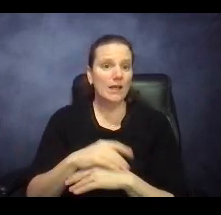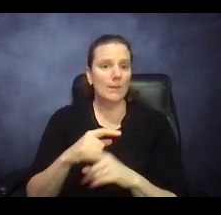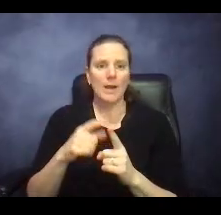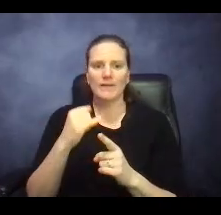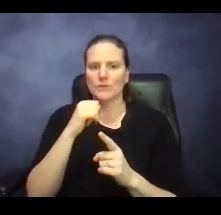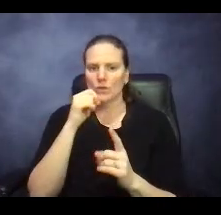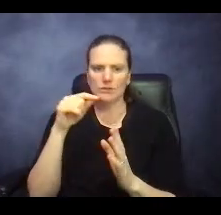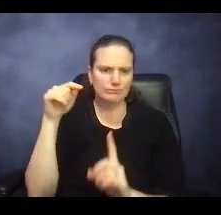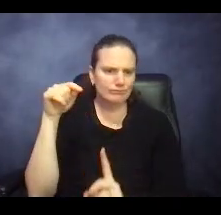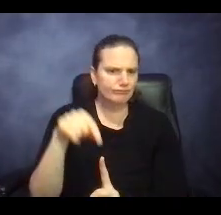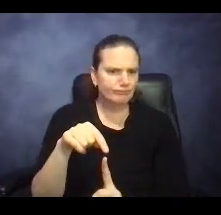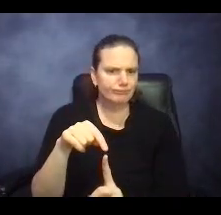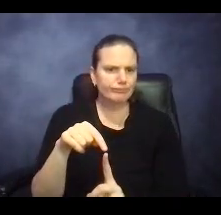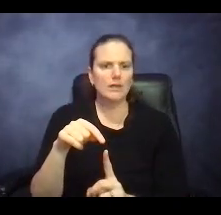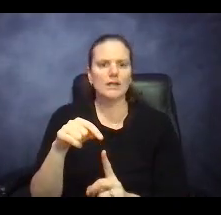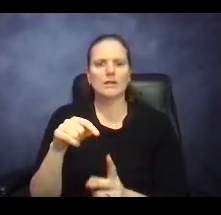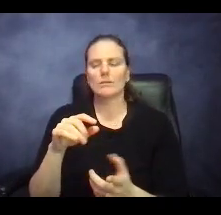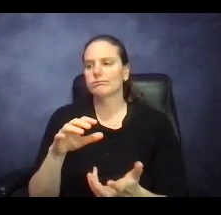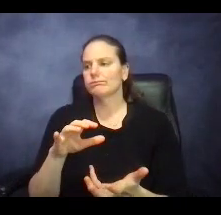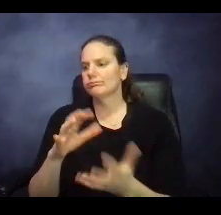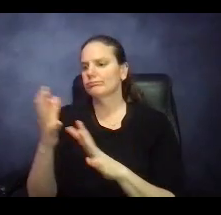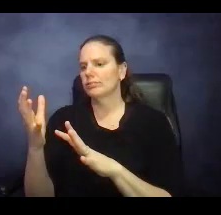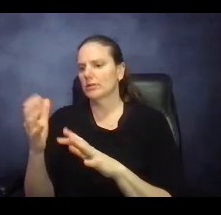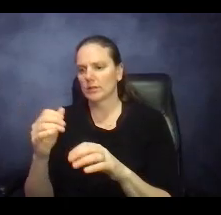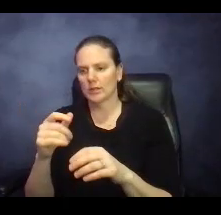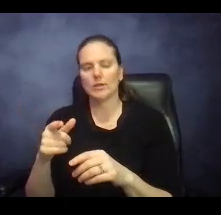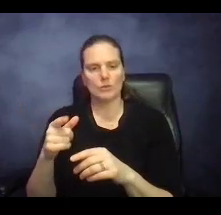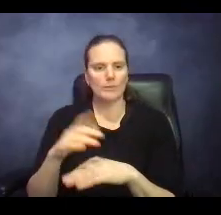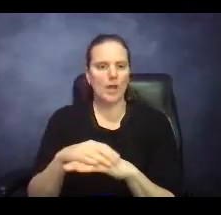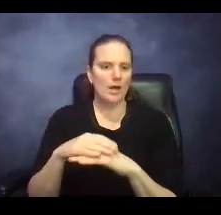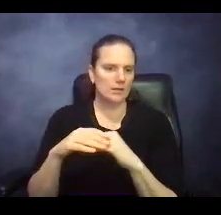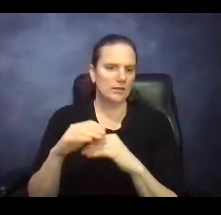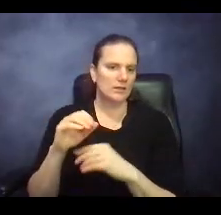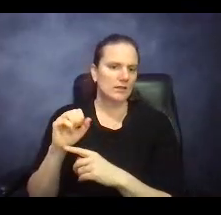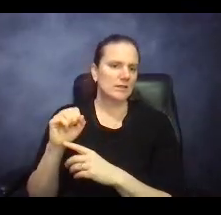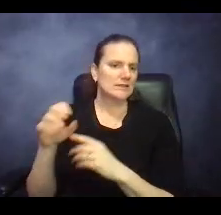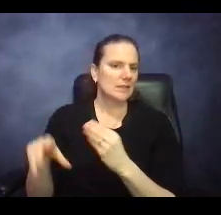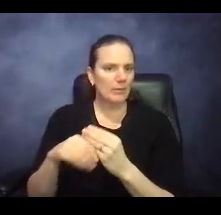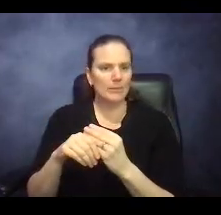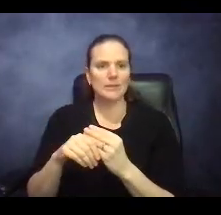of your nervous system dysregulation, you'll be on supplements and medications and extra hormones like for your whole life.